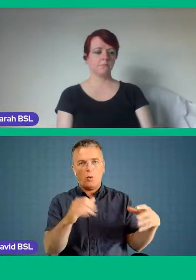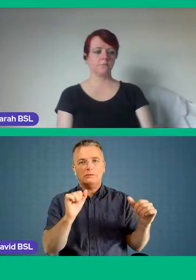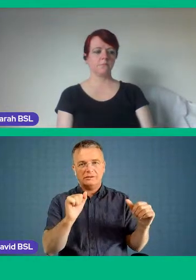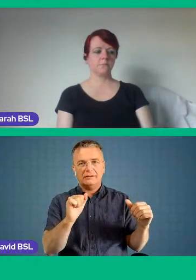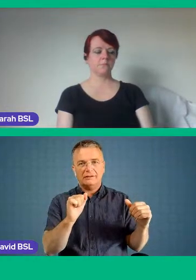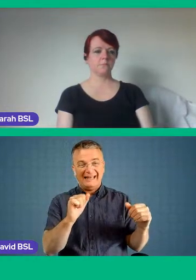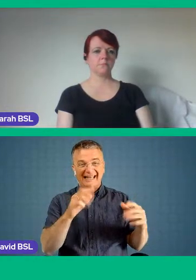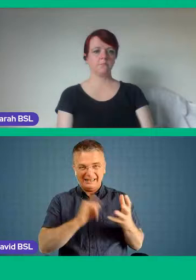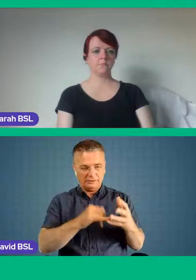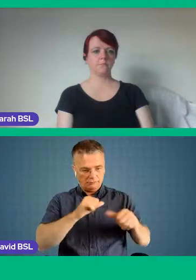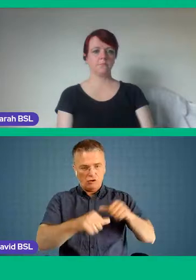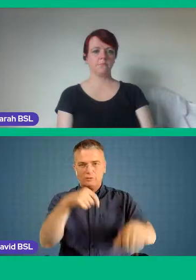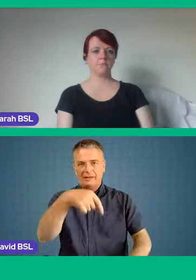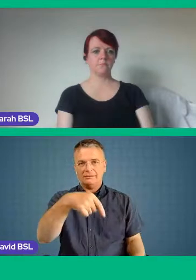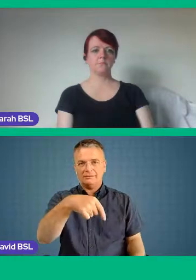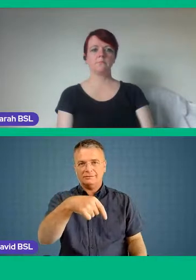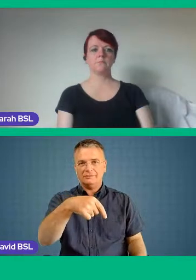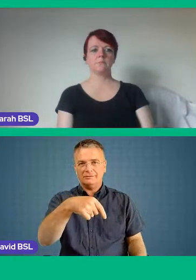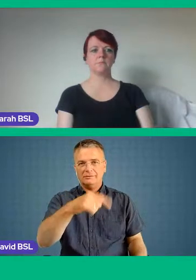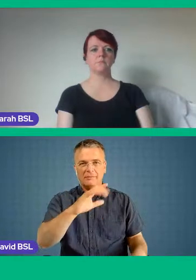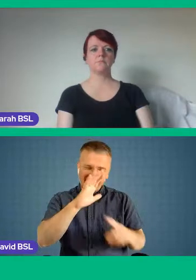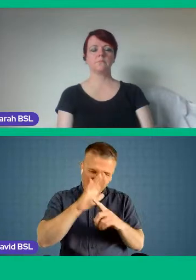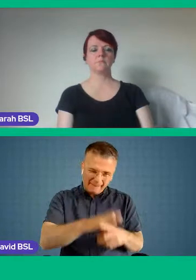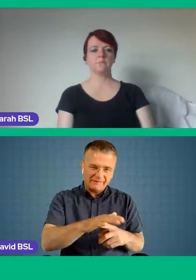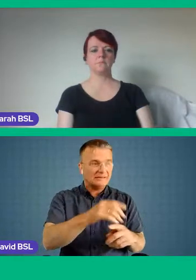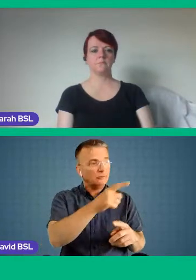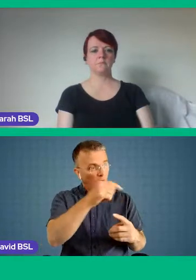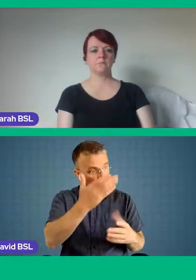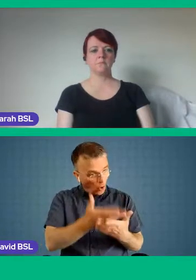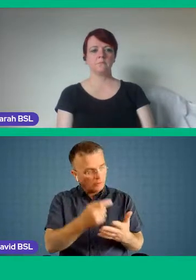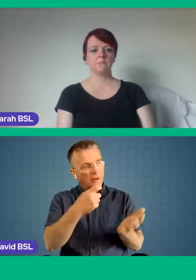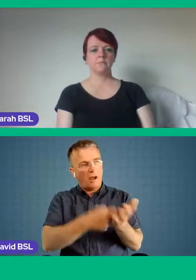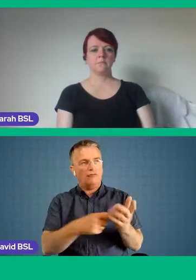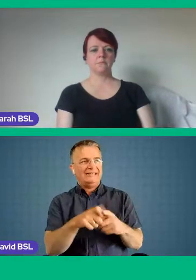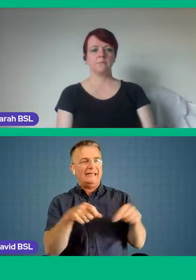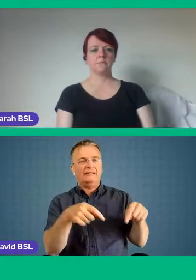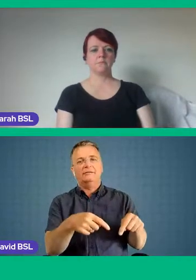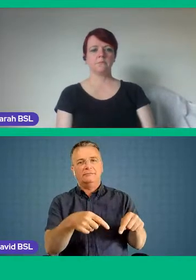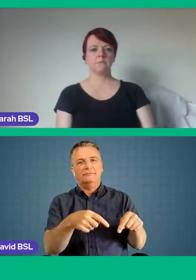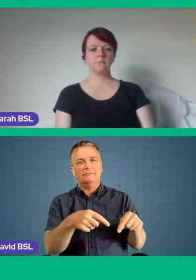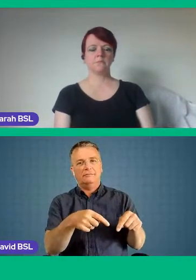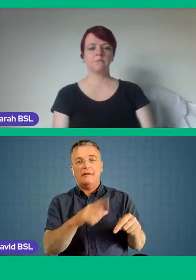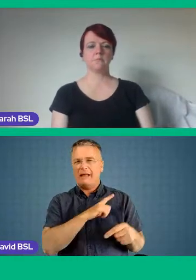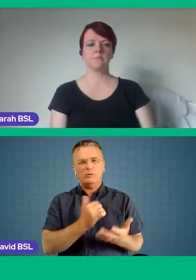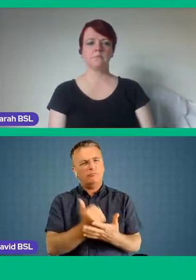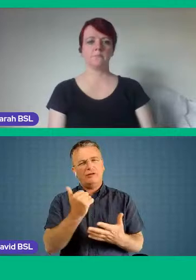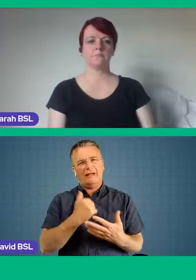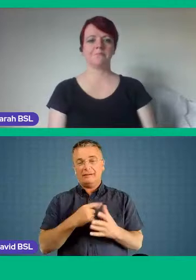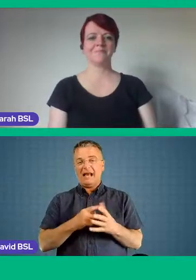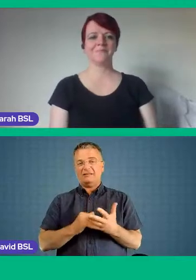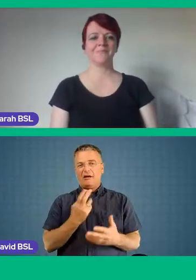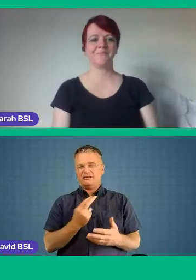we were really able to put the emphasis on research and development and I was brilliant as an artist.